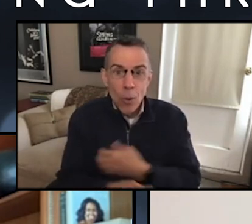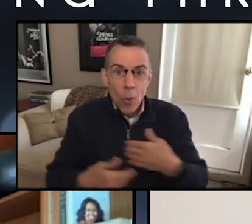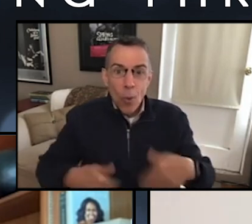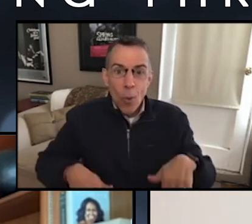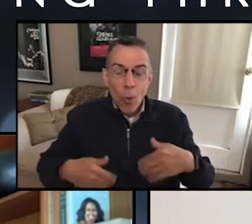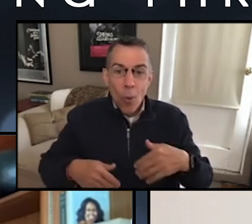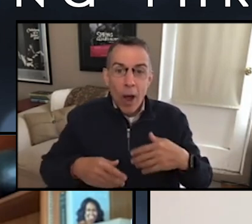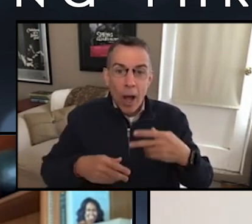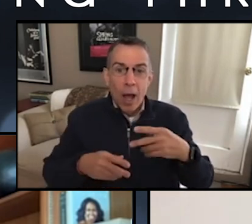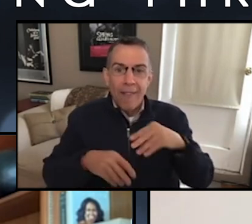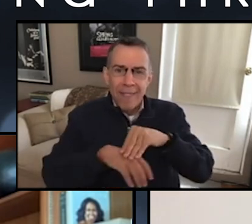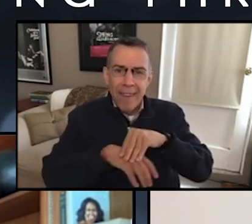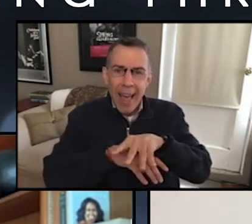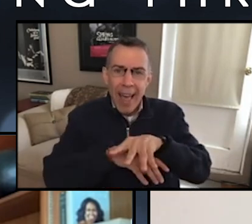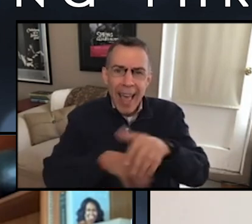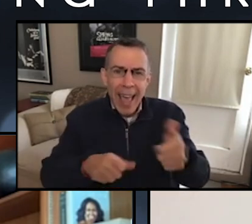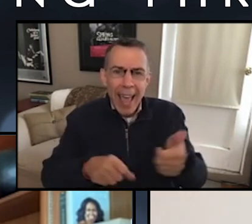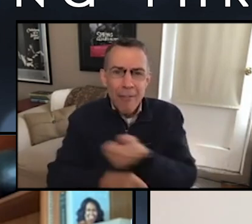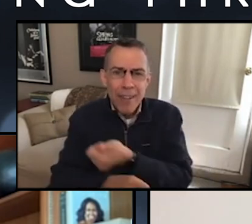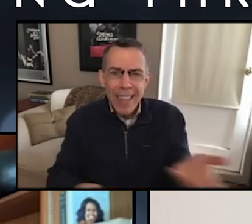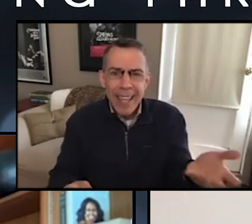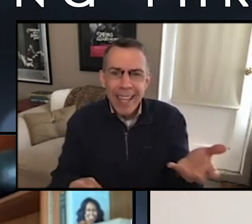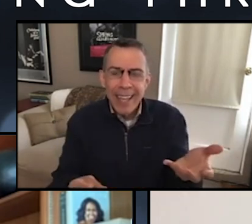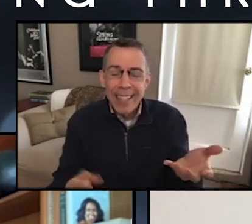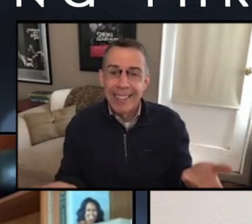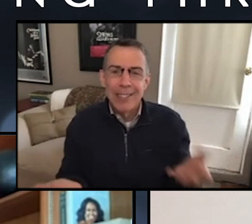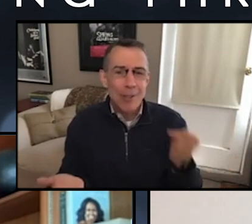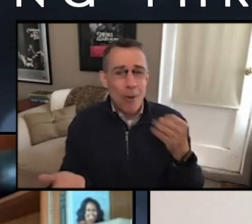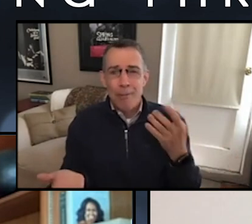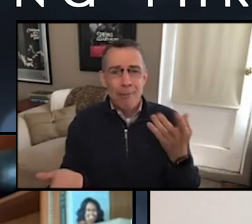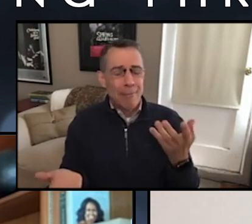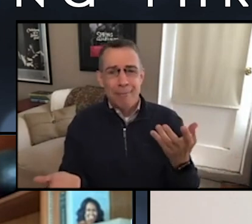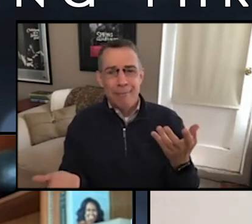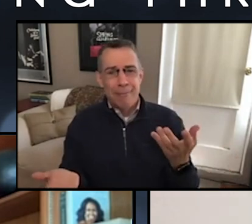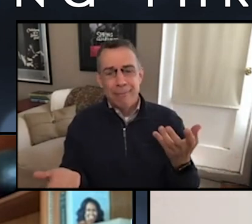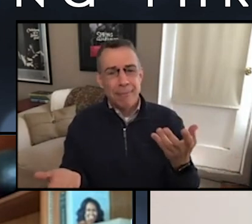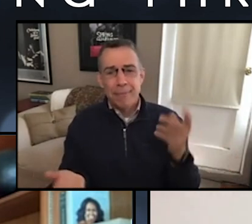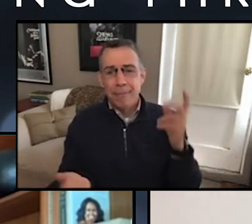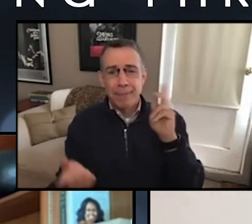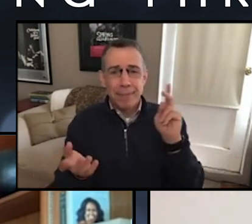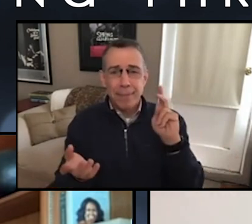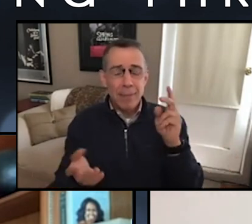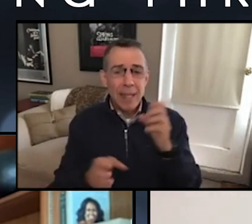you do. So for me, it's like. People get so much and I get it right. It's a